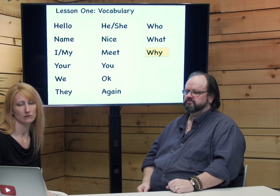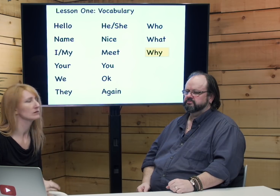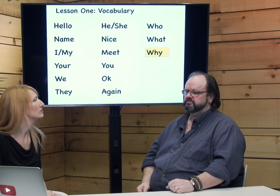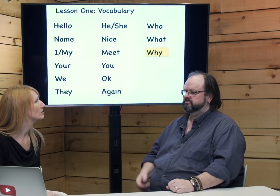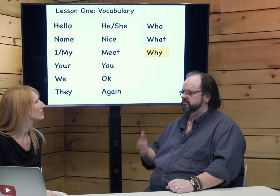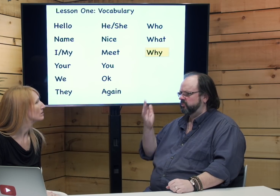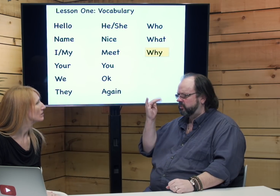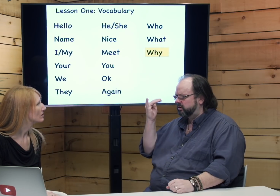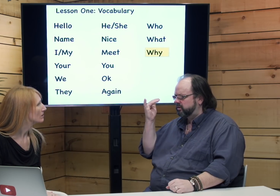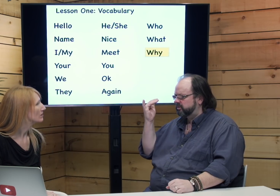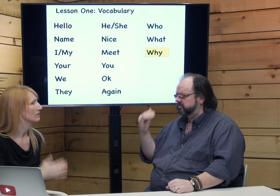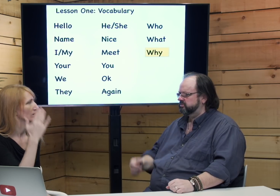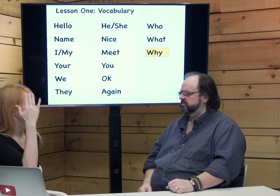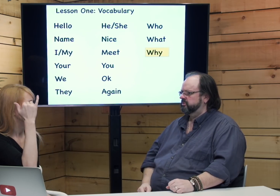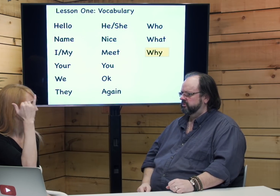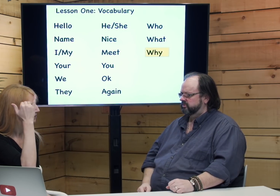why